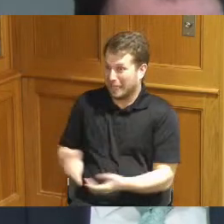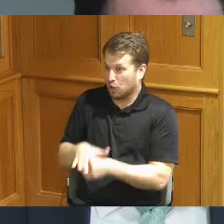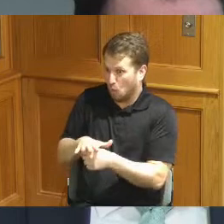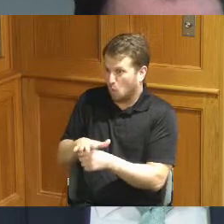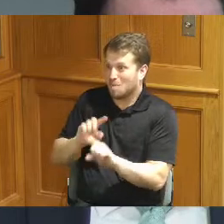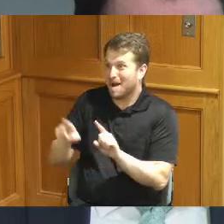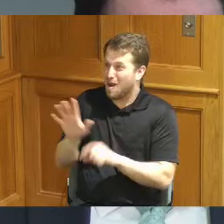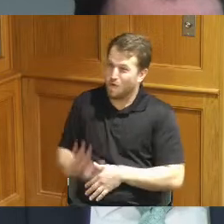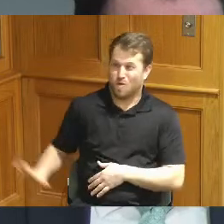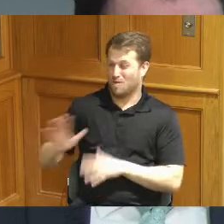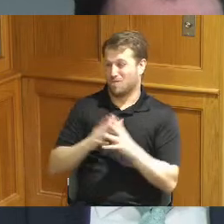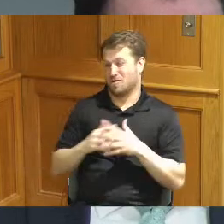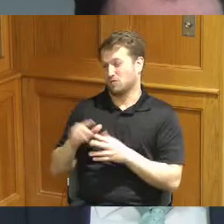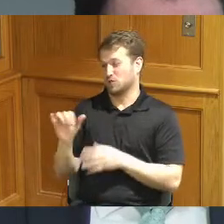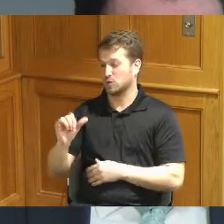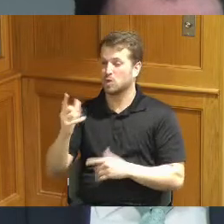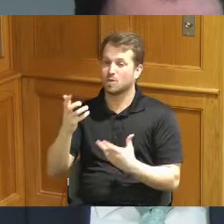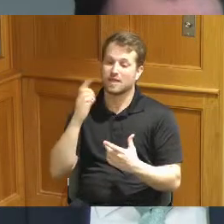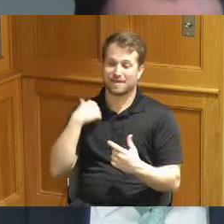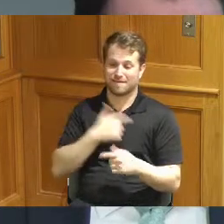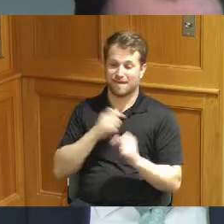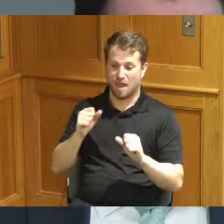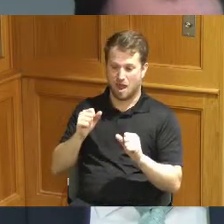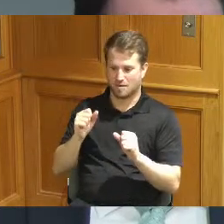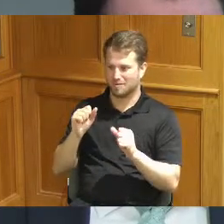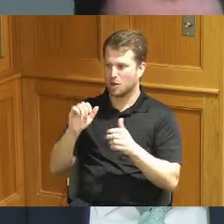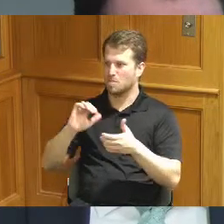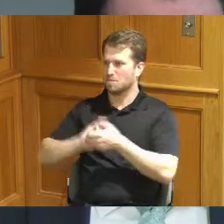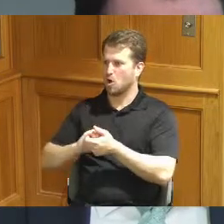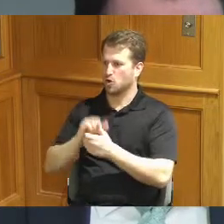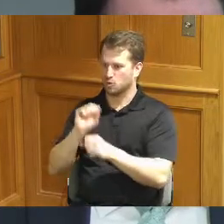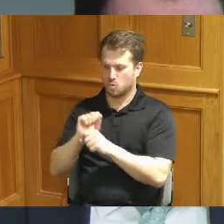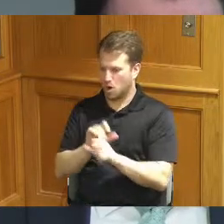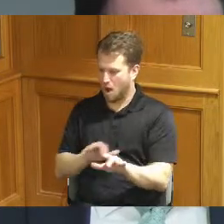with all of our partners in getting that out out the door here at early part of the year as